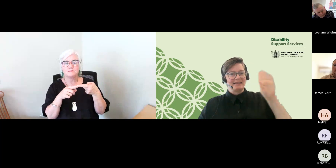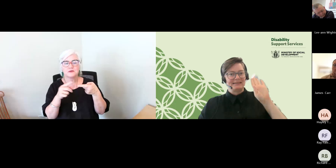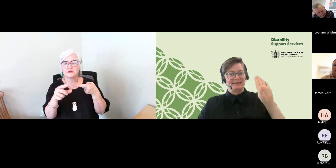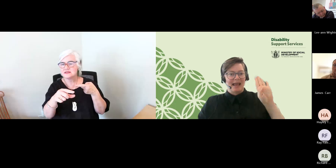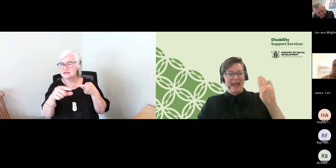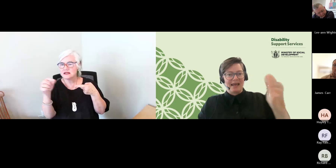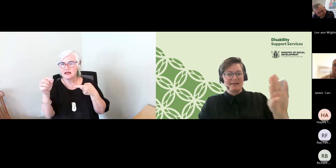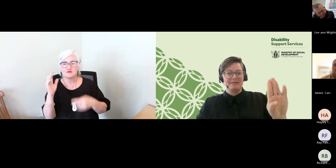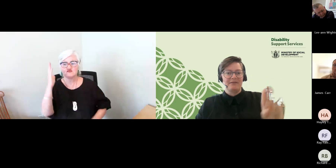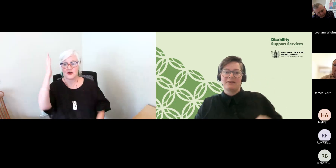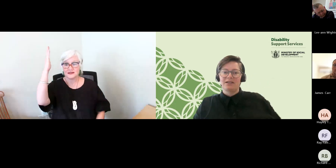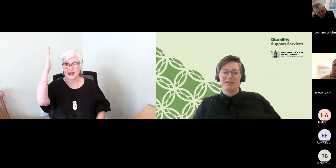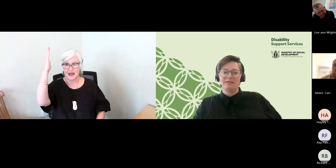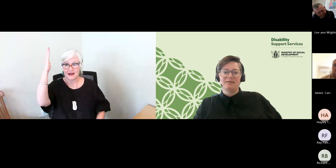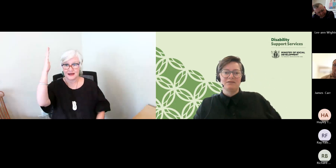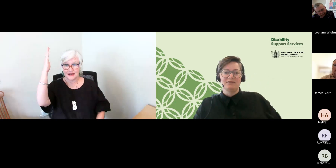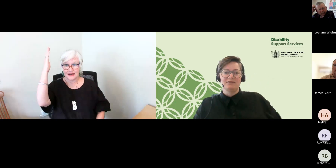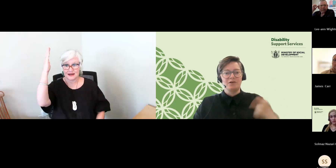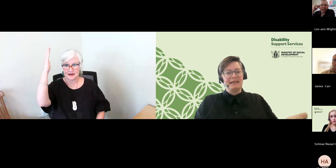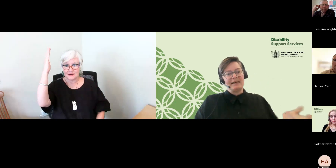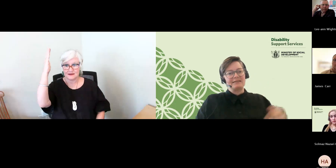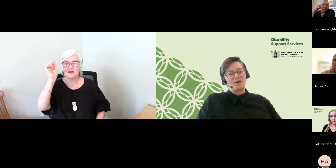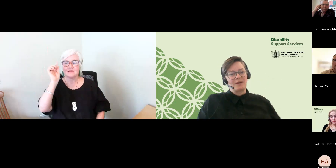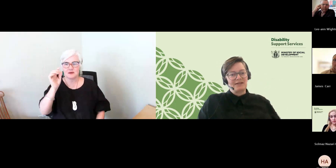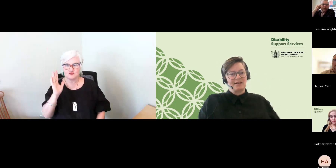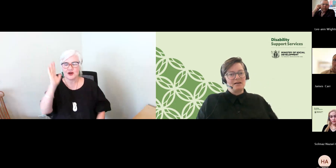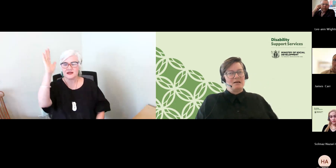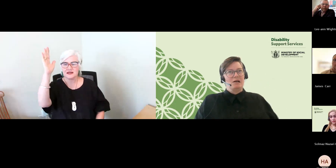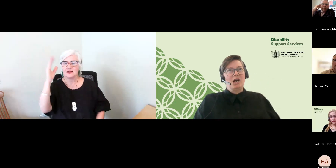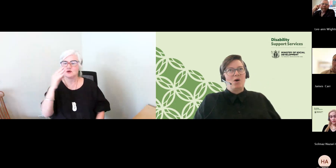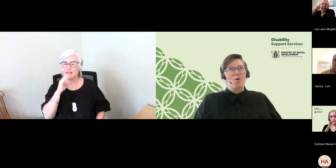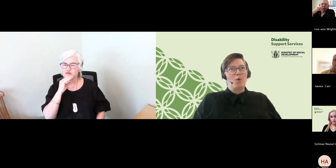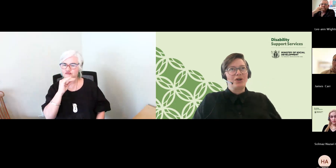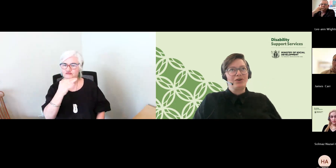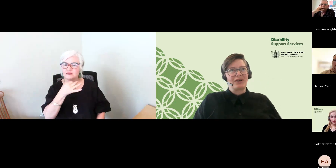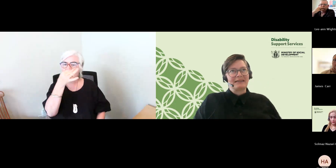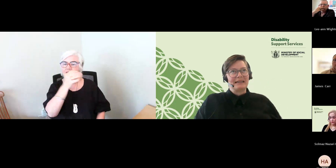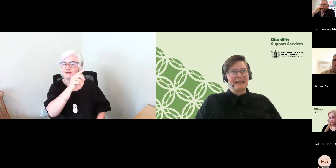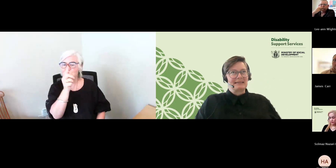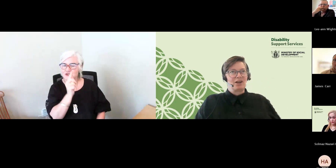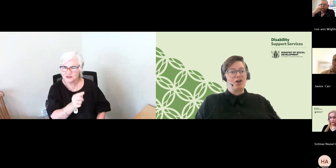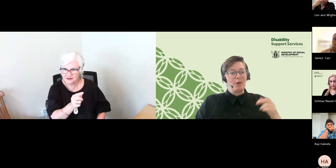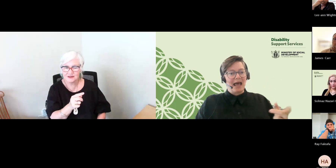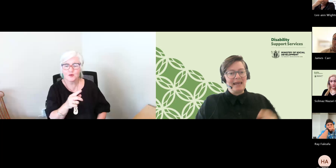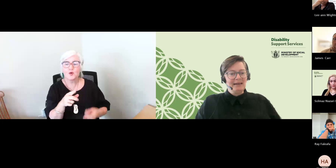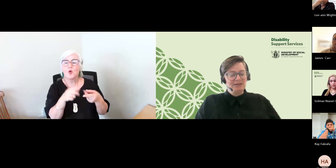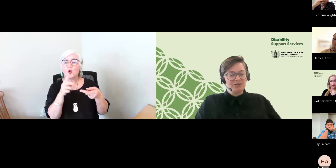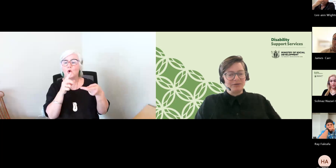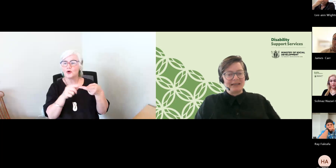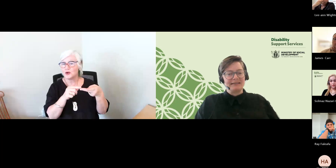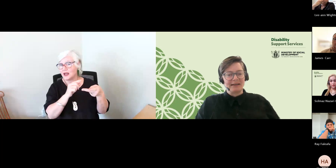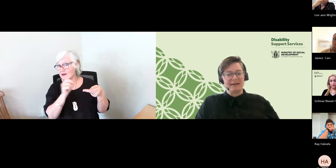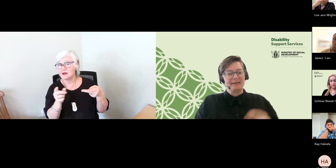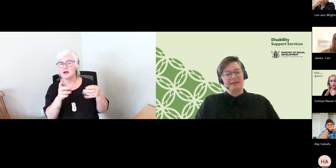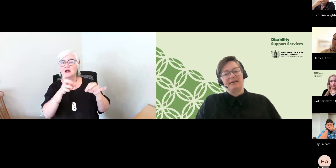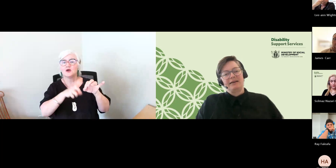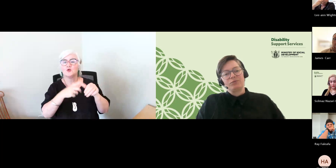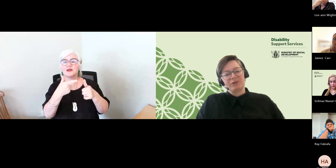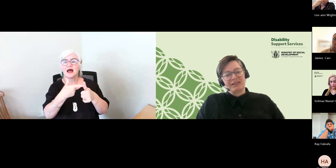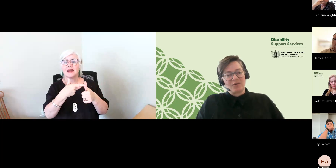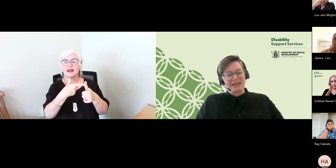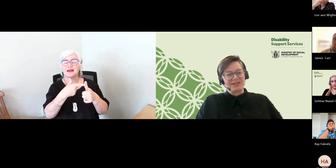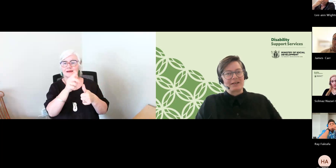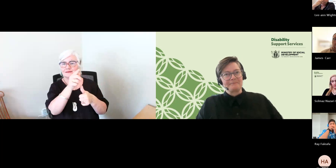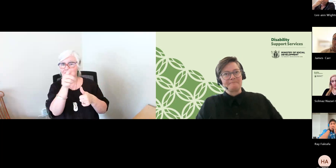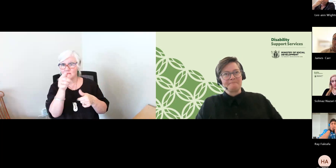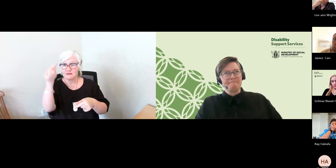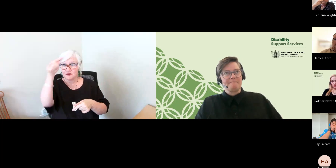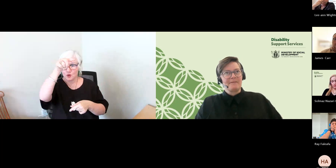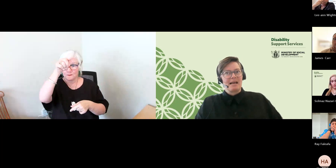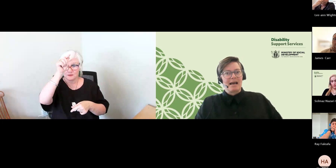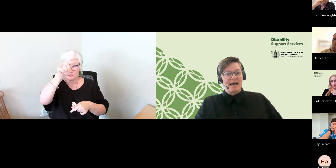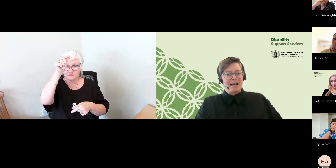raise hand function to verbally ask a question or you can select Q&A to enter. a written question.